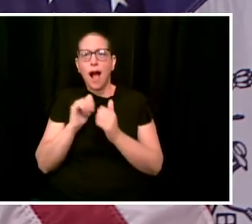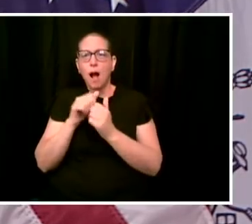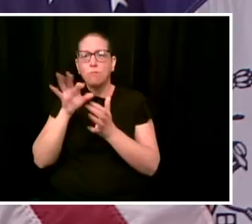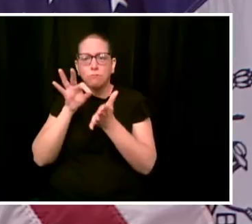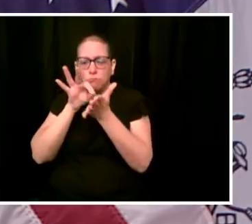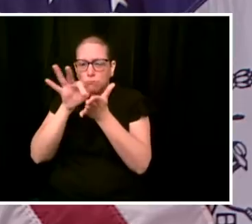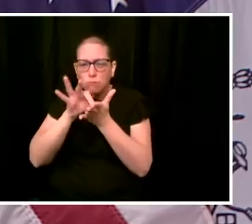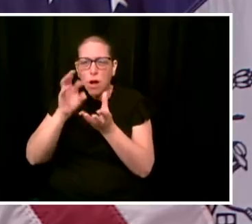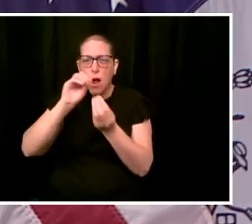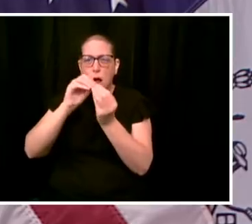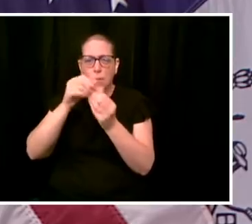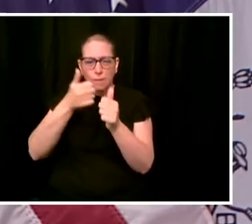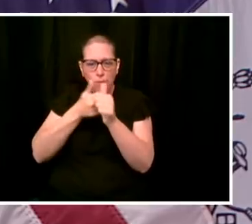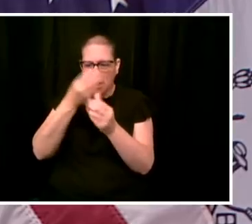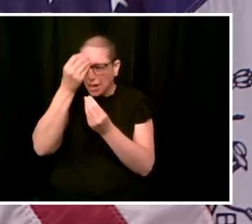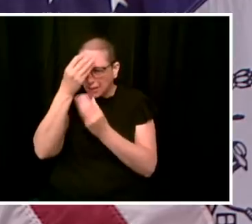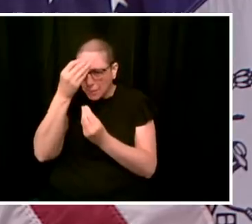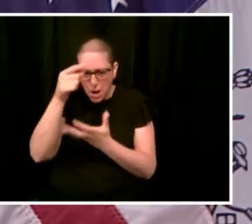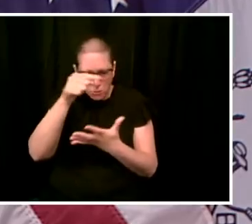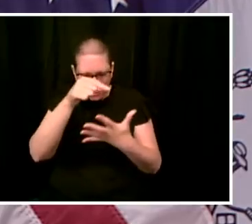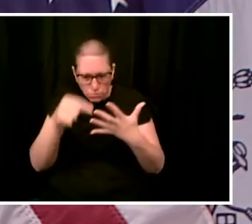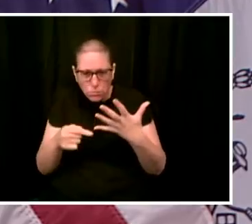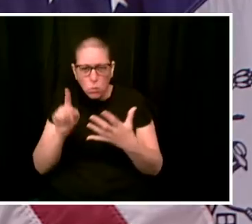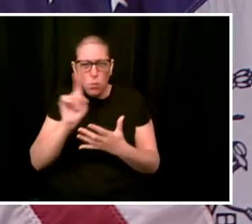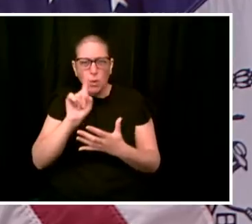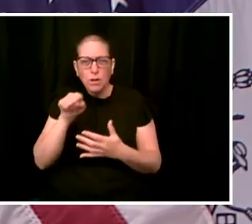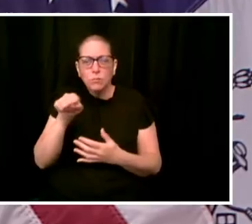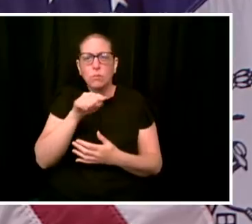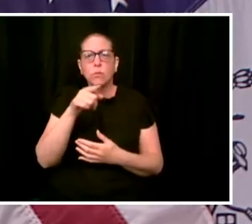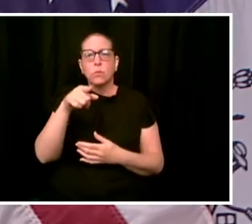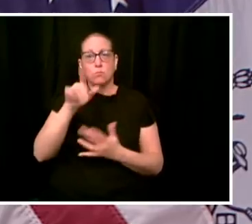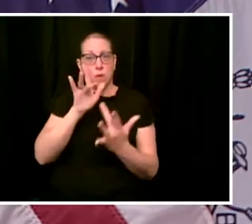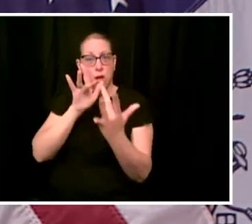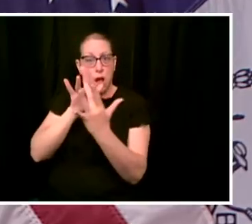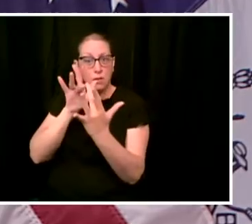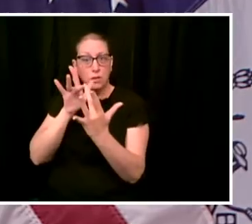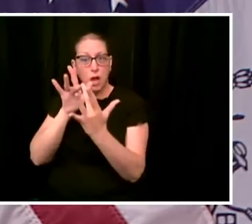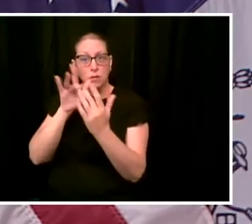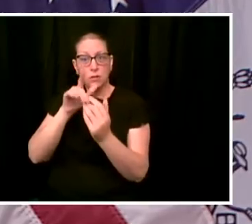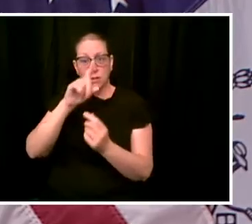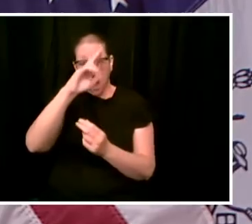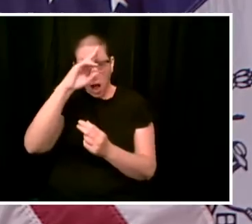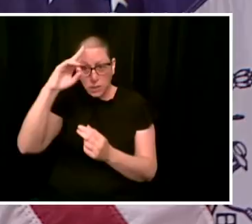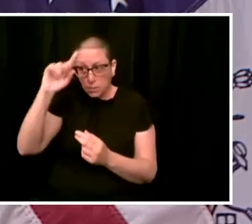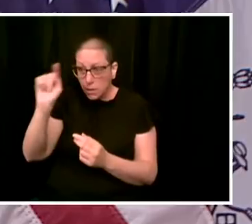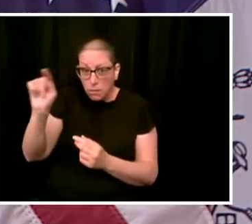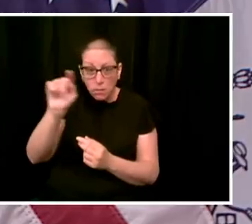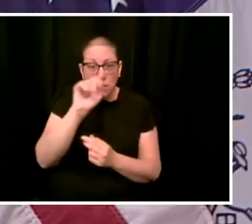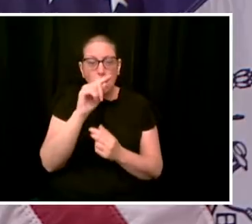ARE YOU TRACKING INFORMATION FROM HOSPITALS OR AS HET MAYOR SAID, ARE YOU WAITING